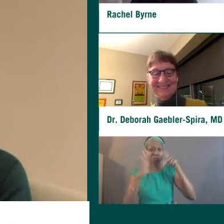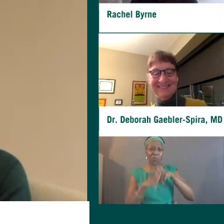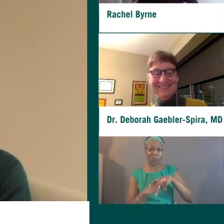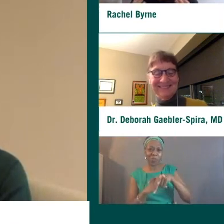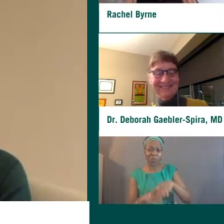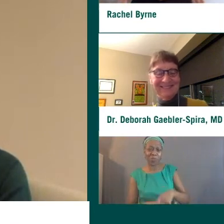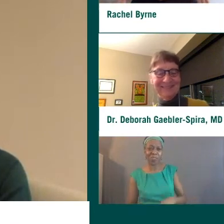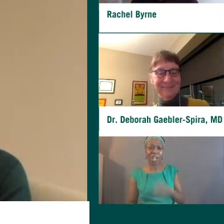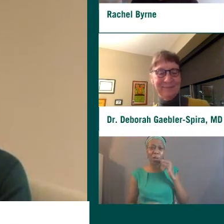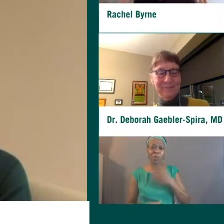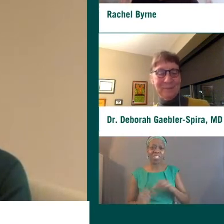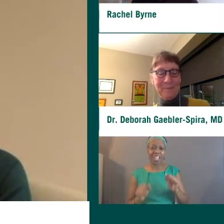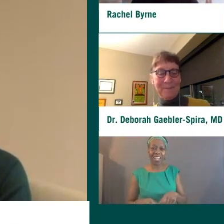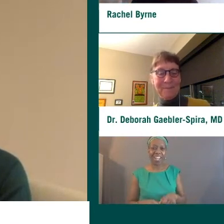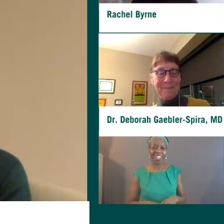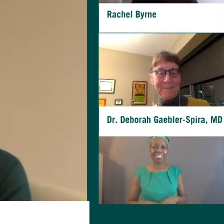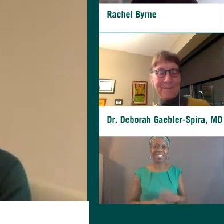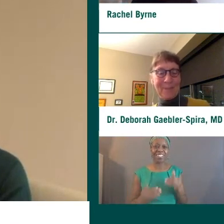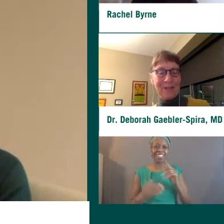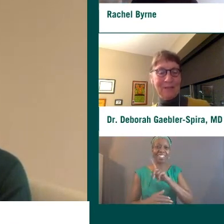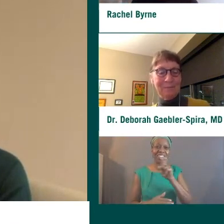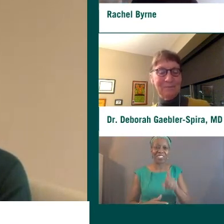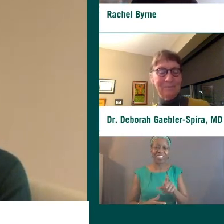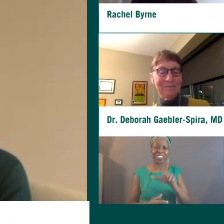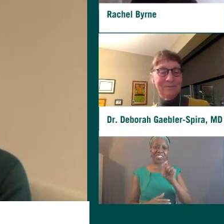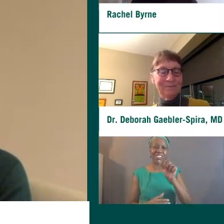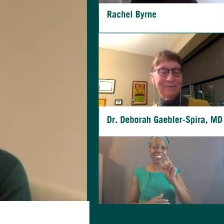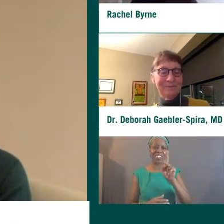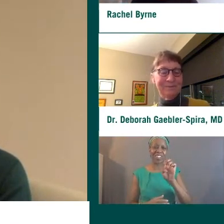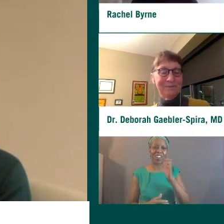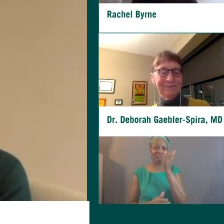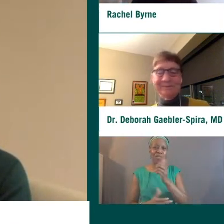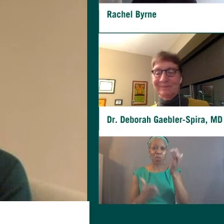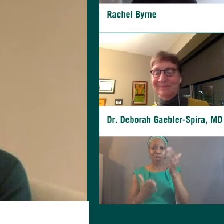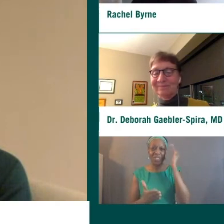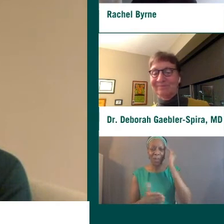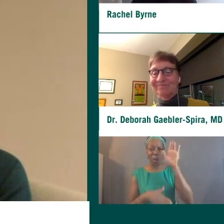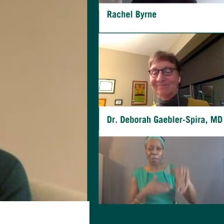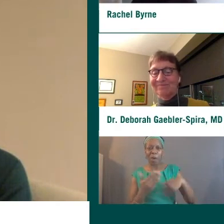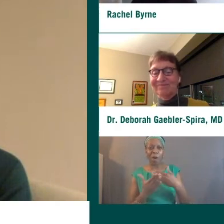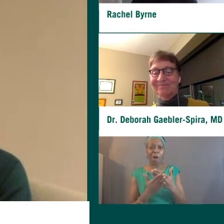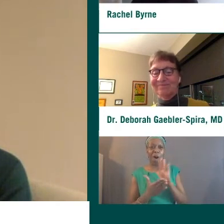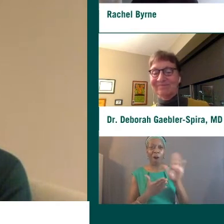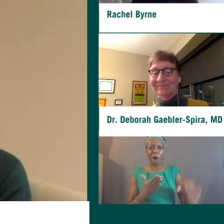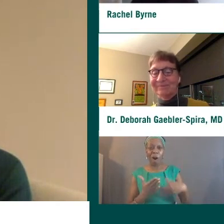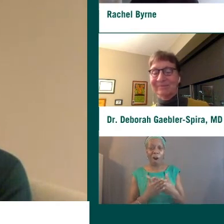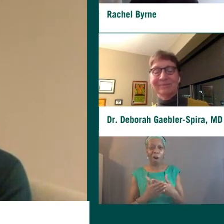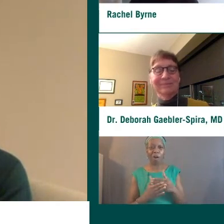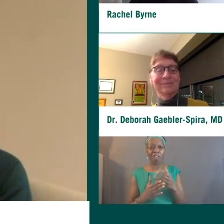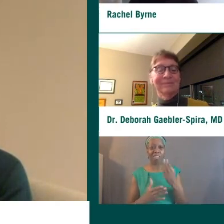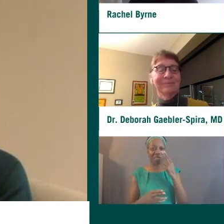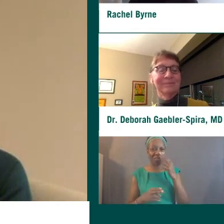Larke everyone wants to know, all the fun things that you do. I think that's really what all these questions are about. But besides dance,